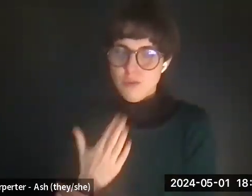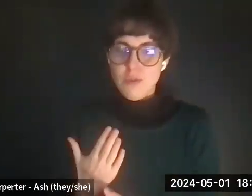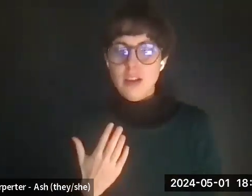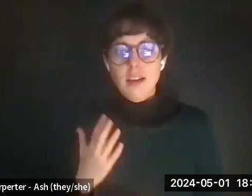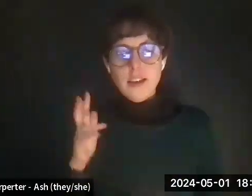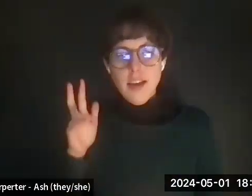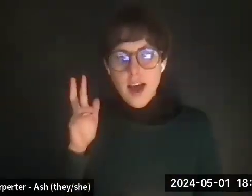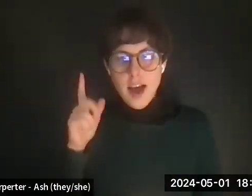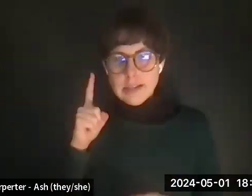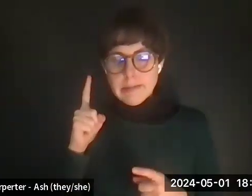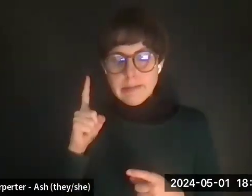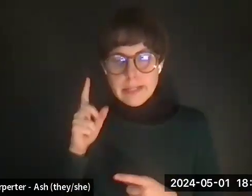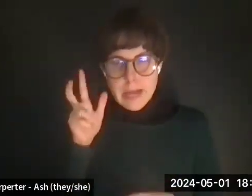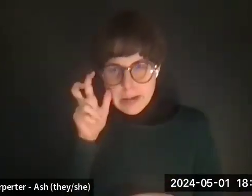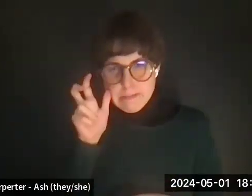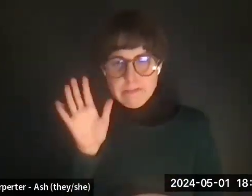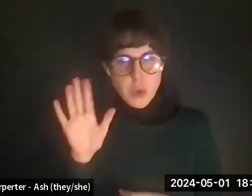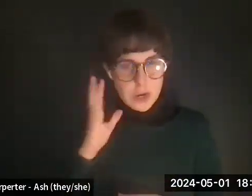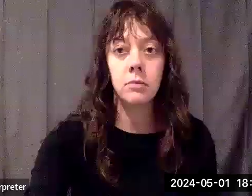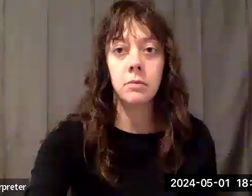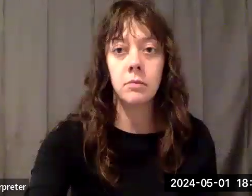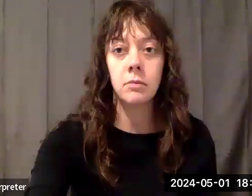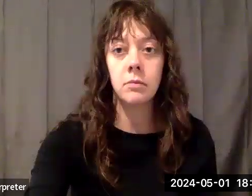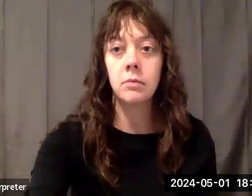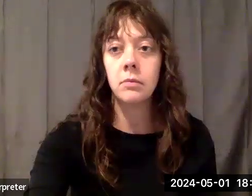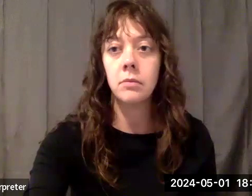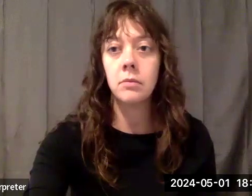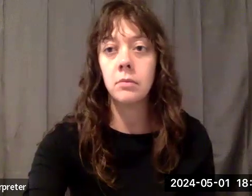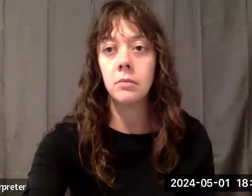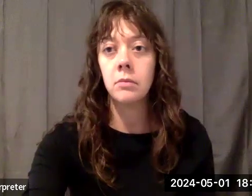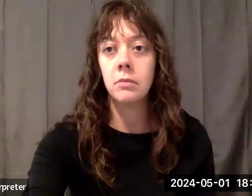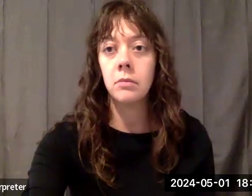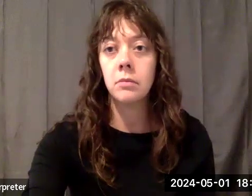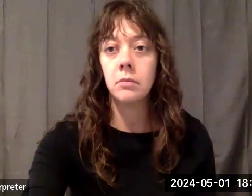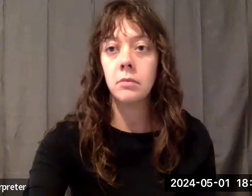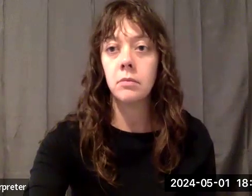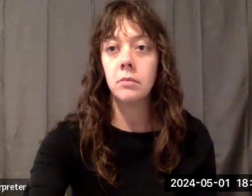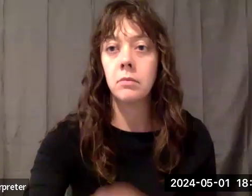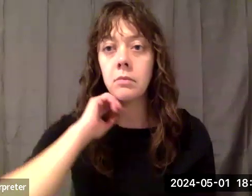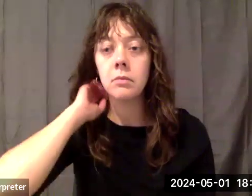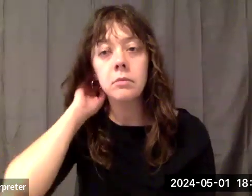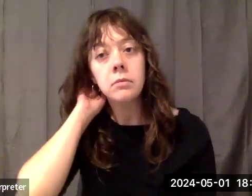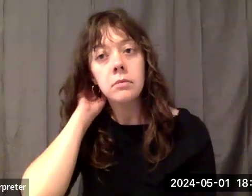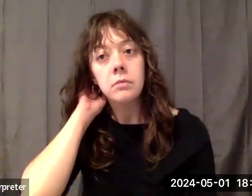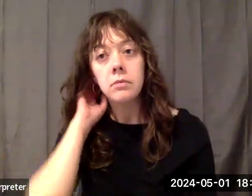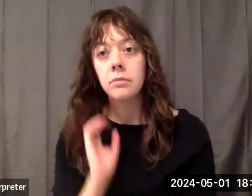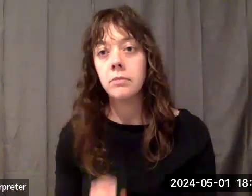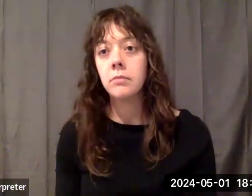your experience. So you're indicating just the barriers that you encountered were quite challenging and then I also heard Naac